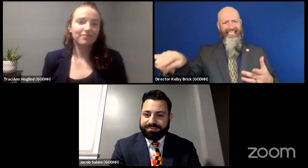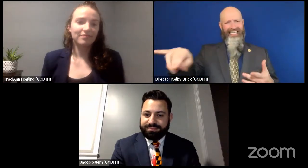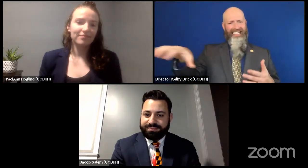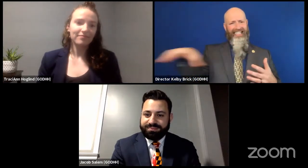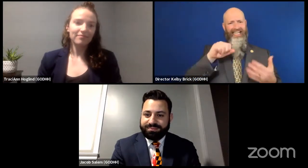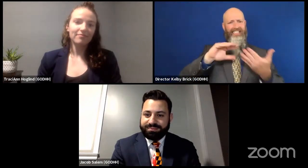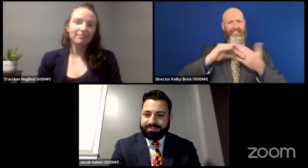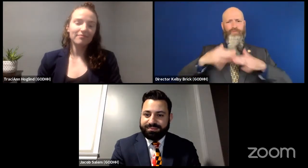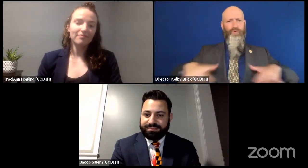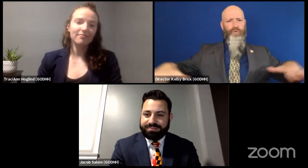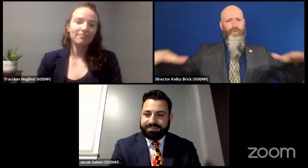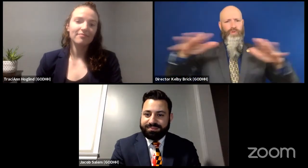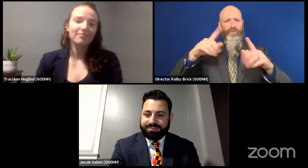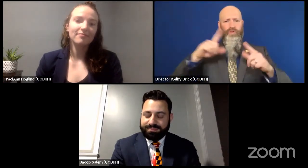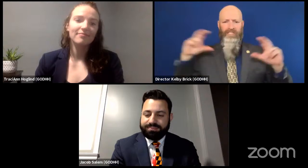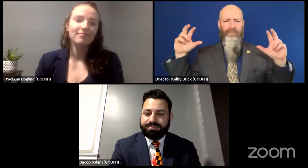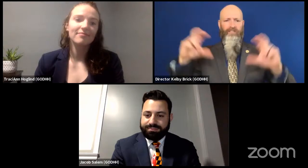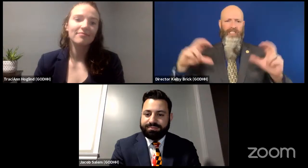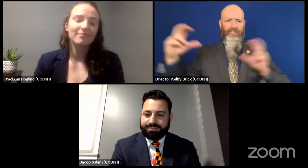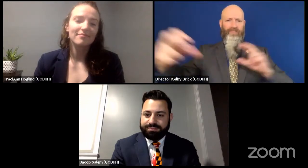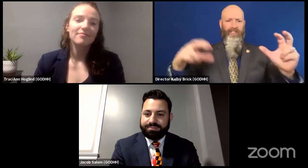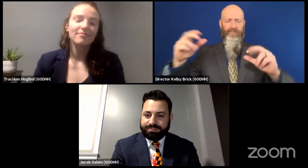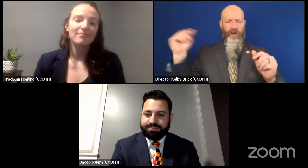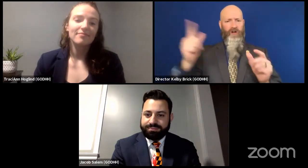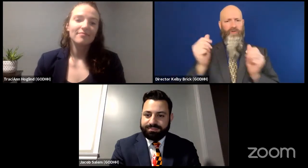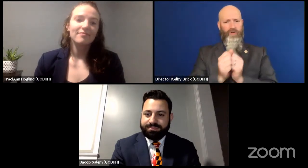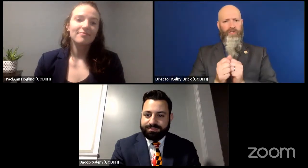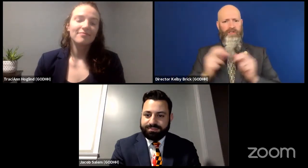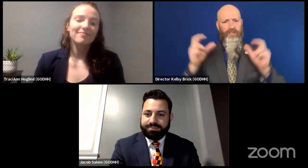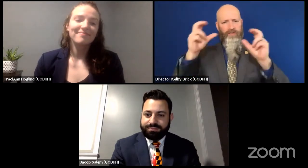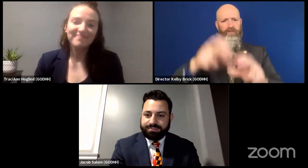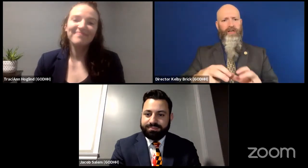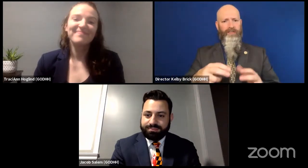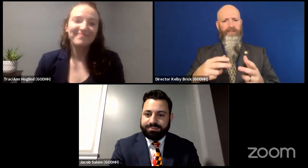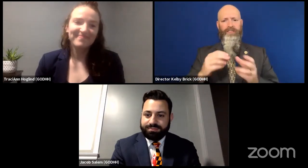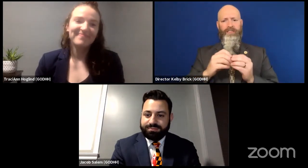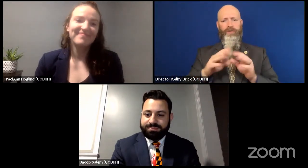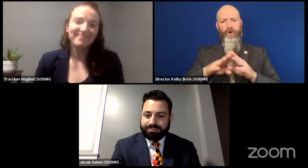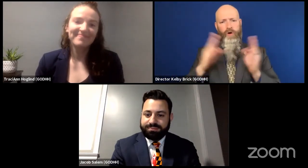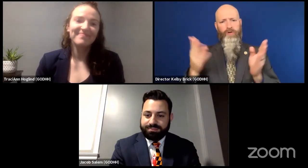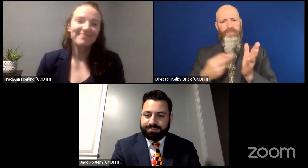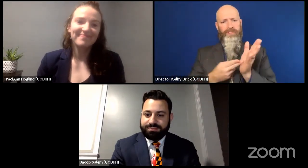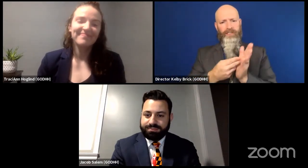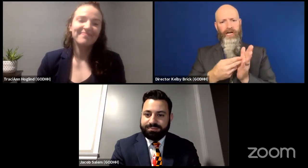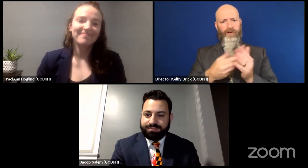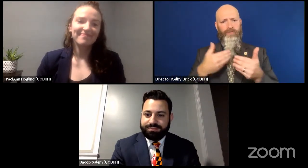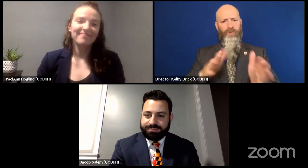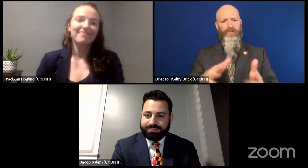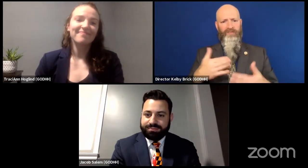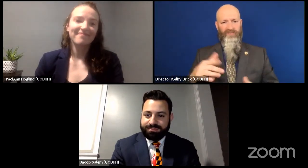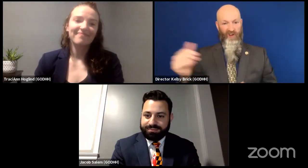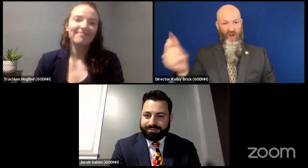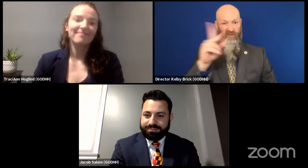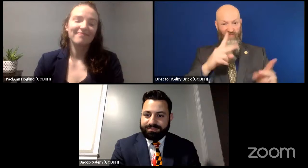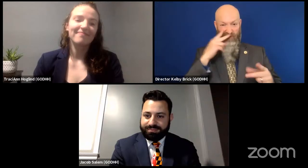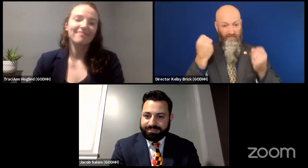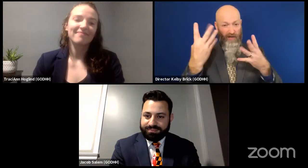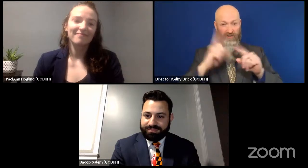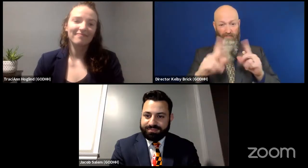often individuals think it's one or two people who do so much. But it's the community, it's